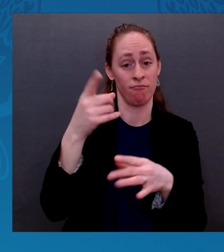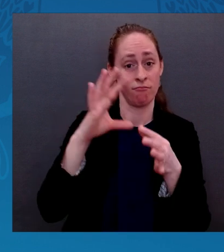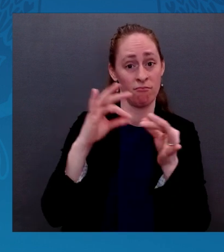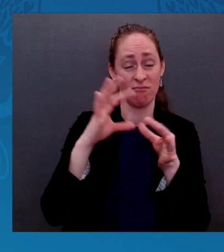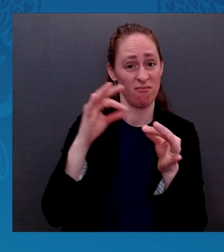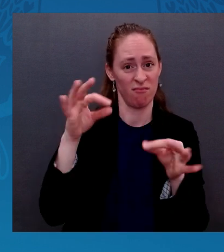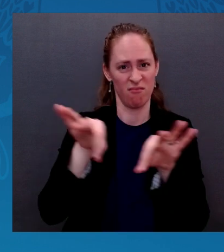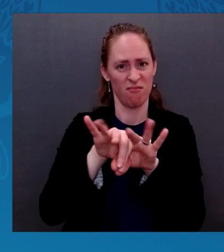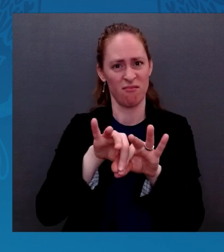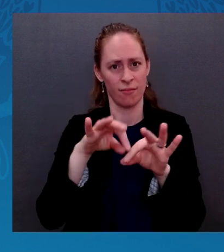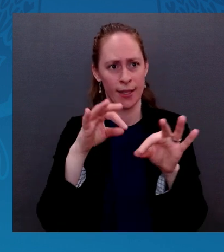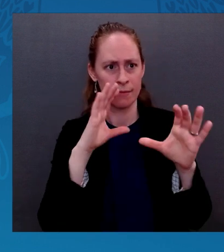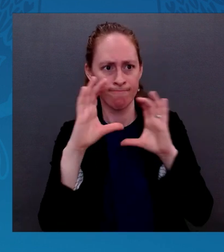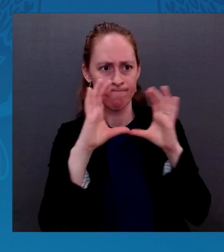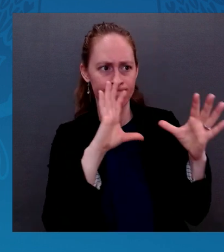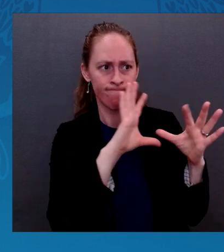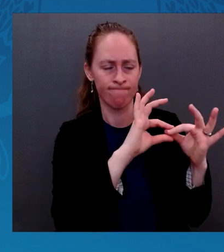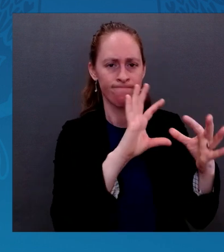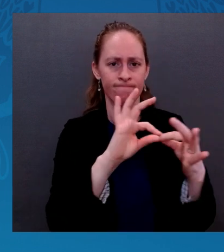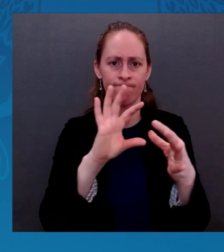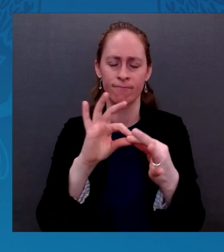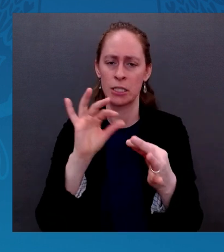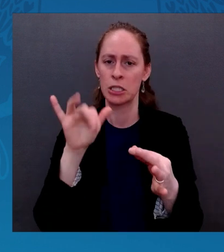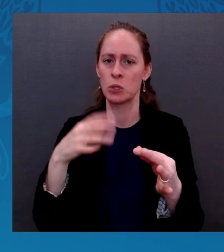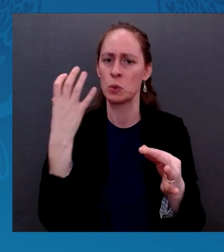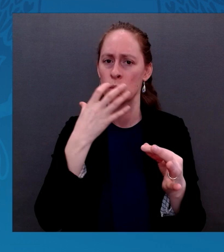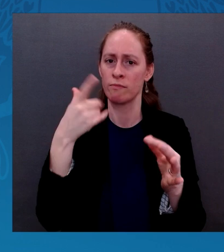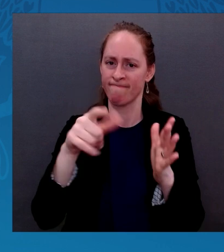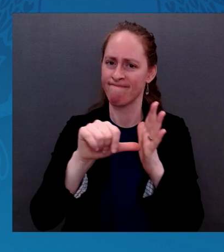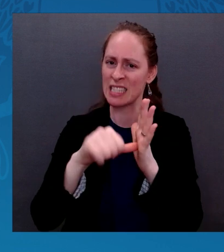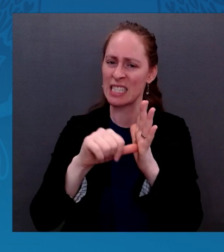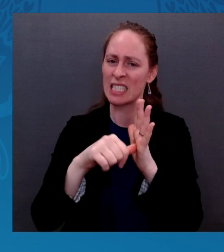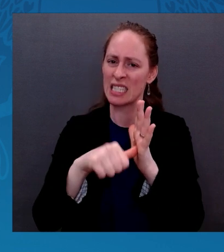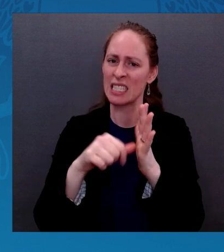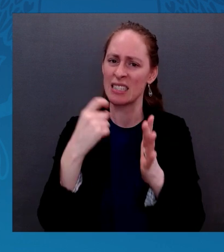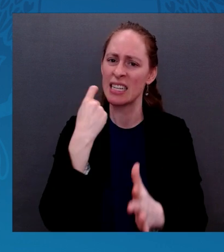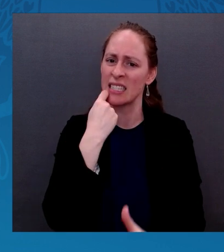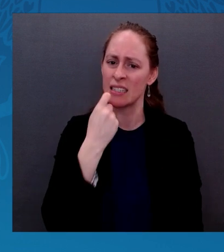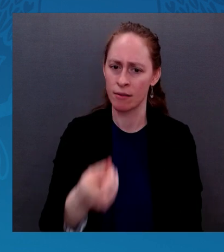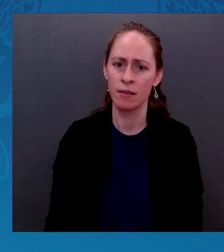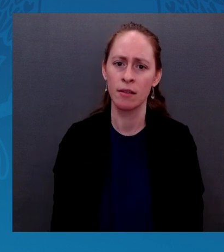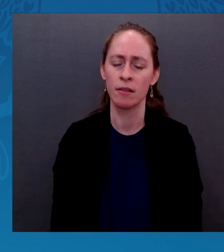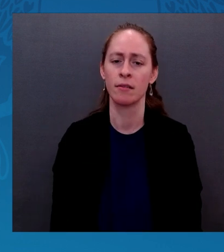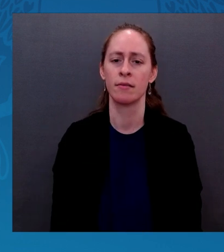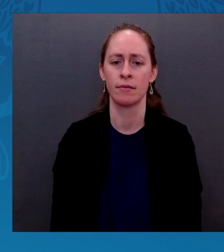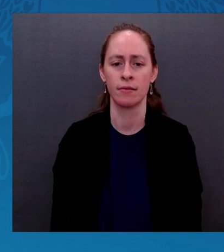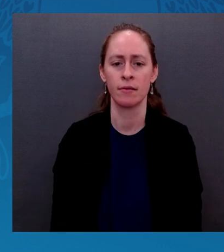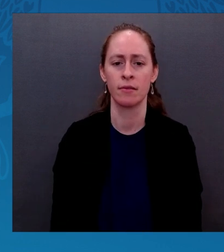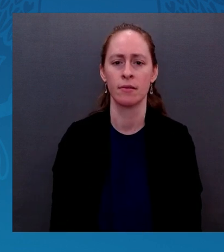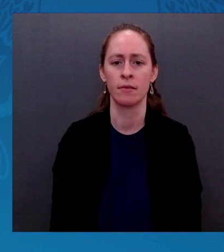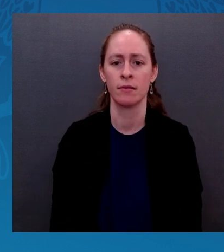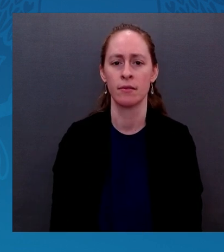community members have had to almost silently suffer without an acknowledgment of the seriousness of the issue,